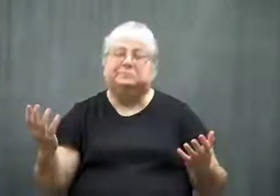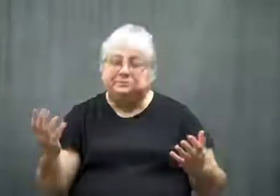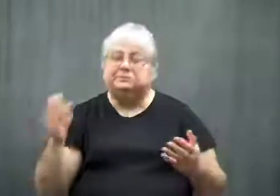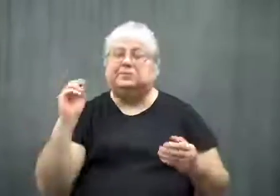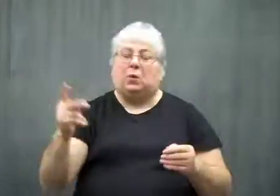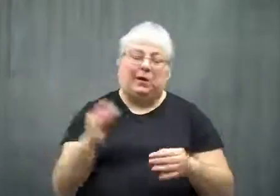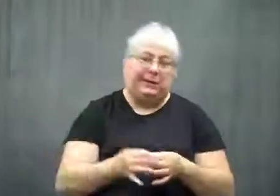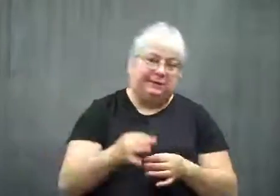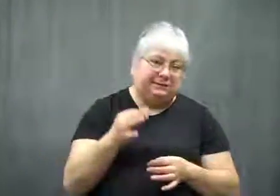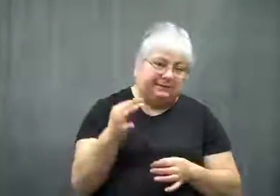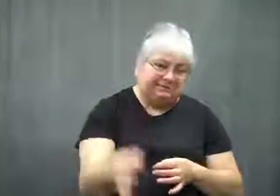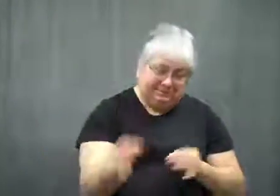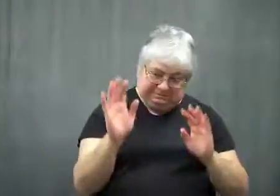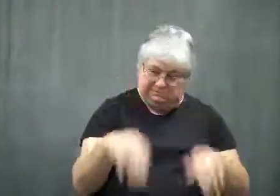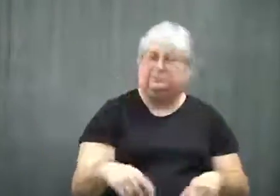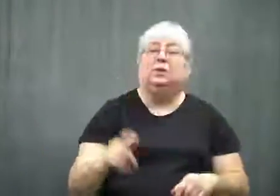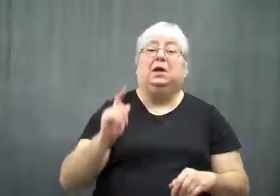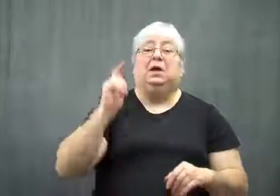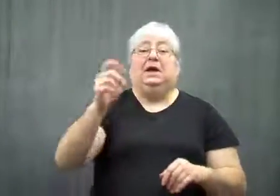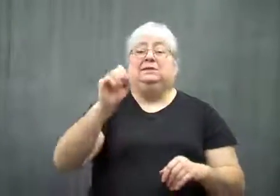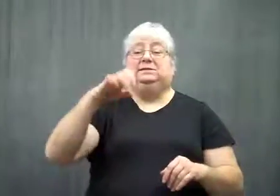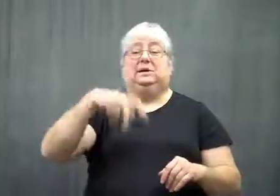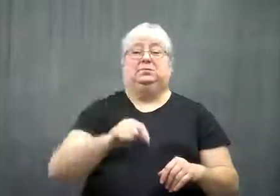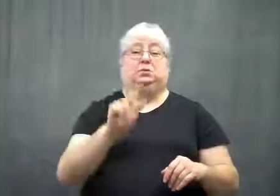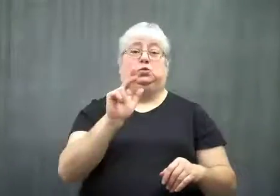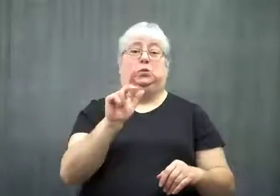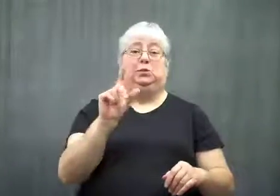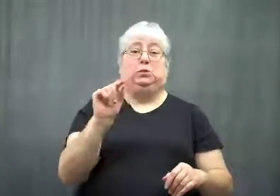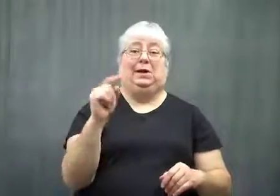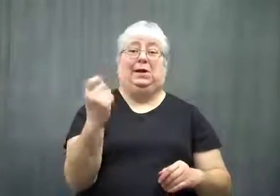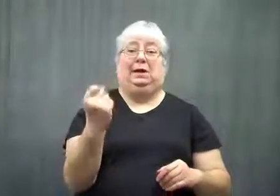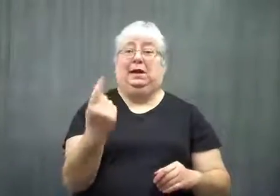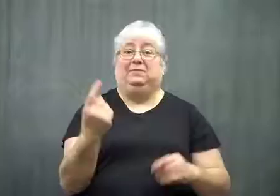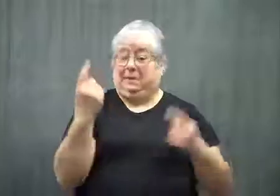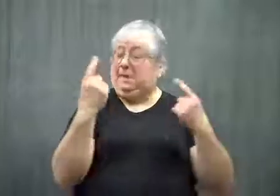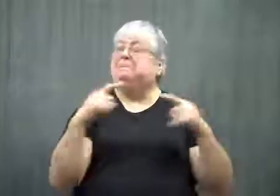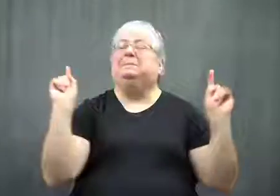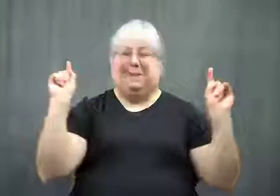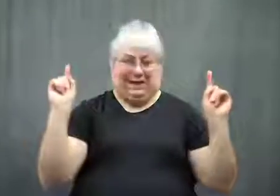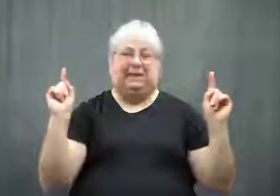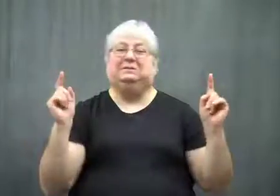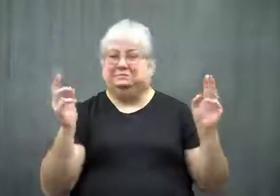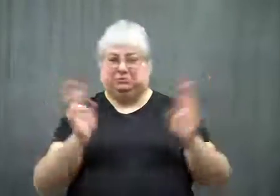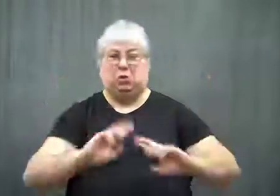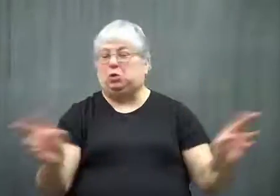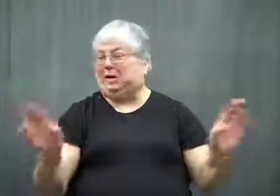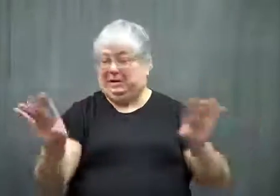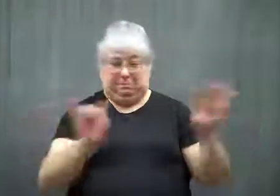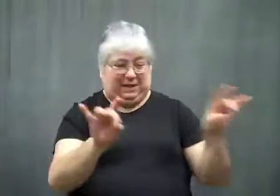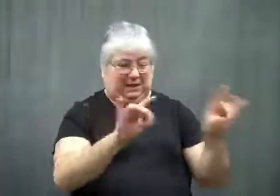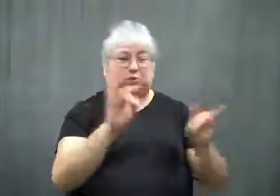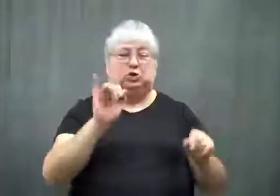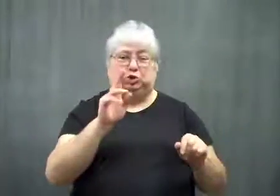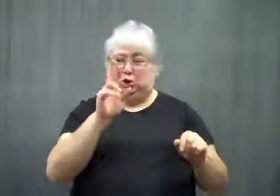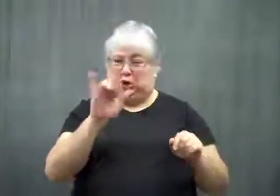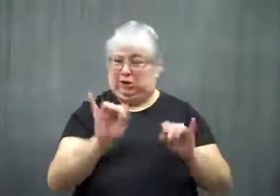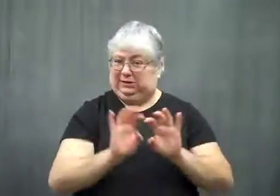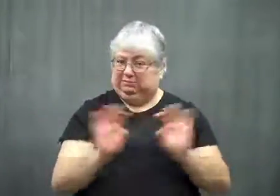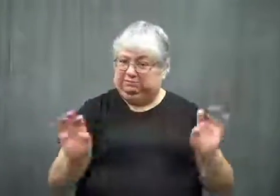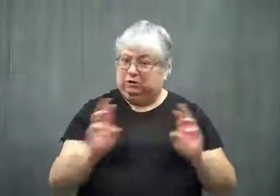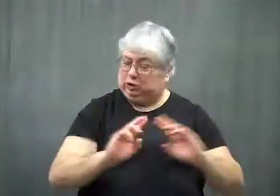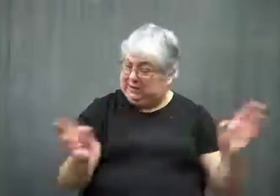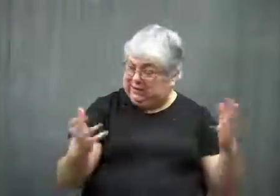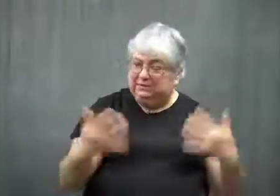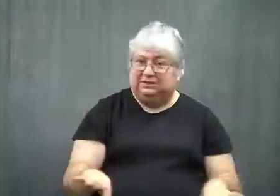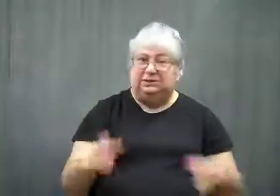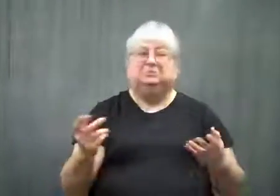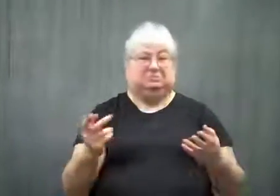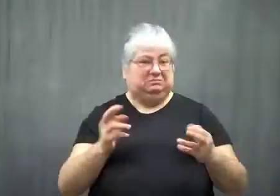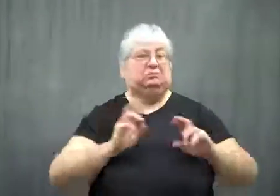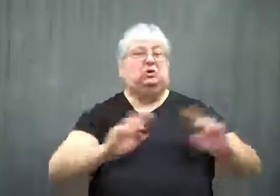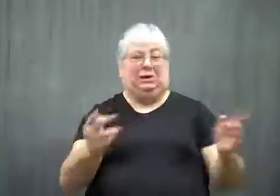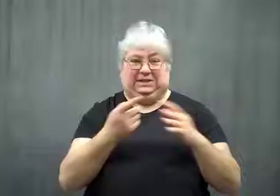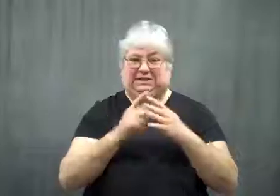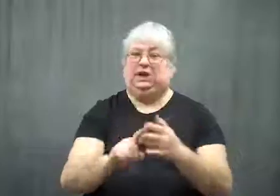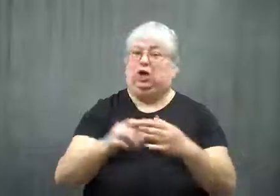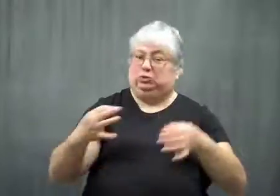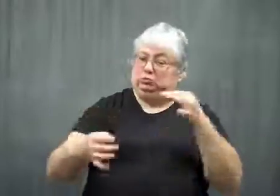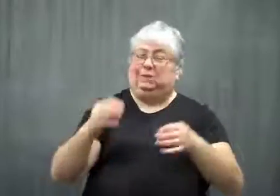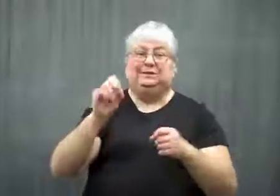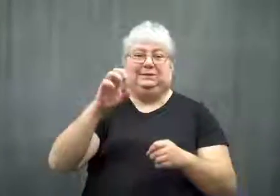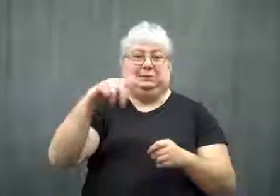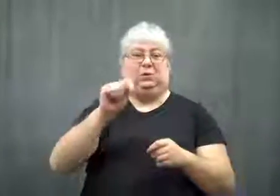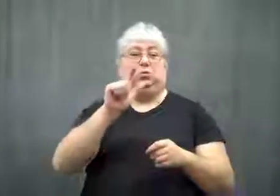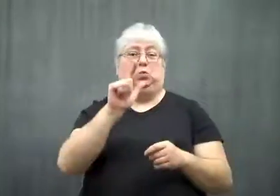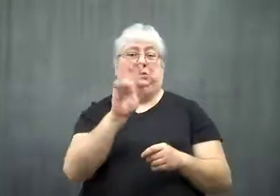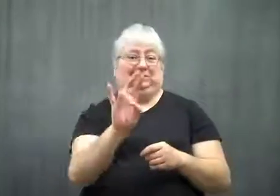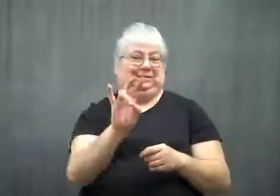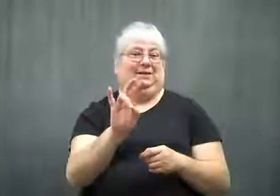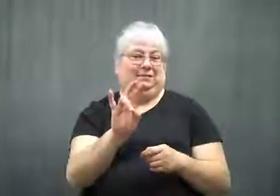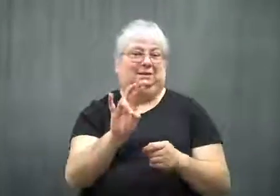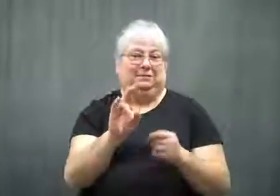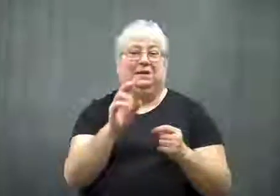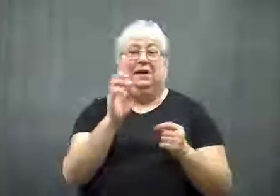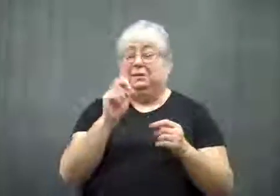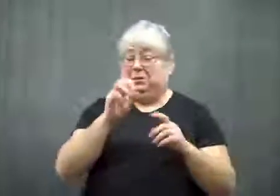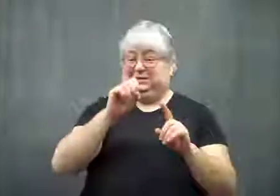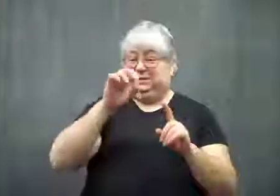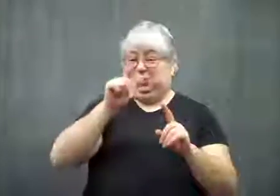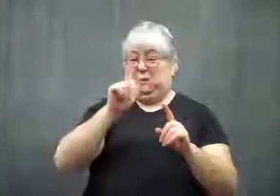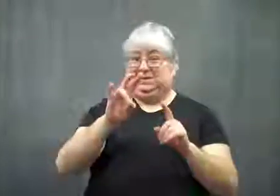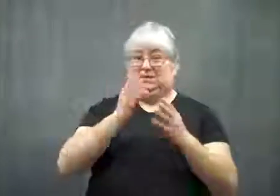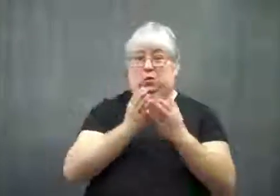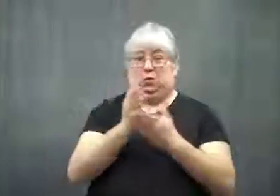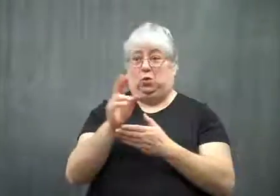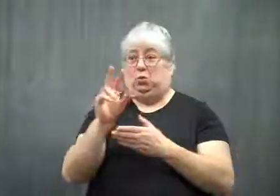That was granted, and the jury selection was complete on September 23, 2011.